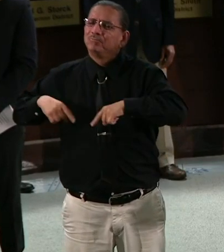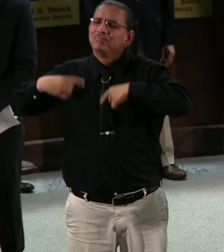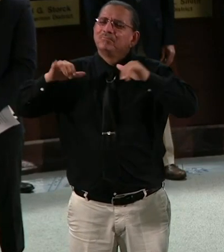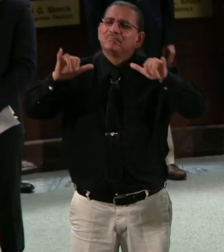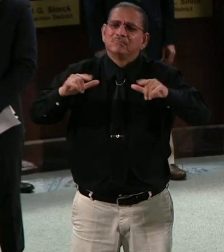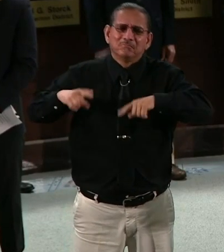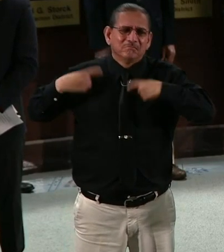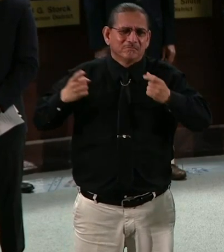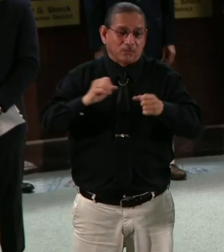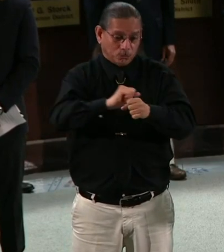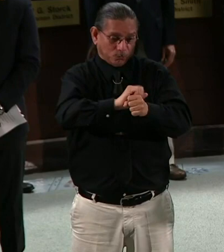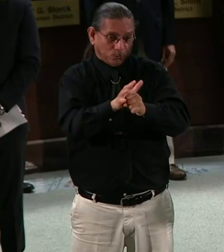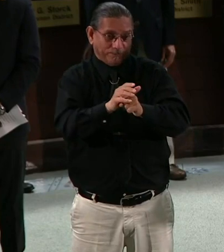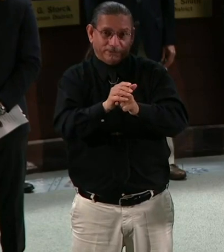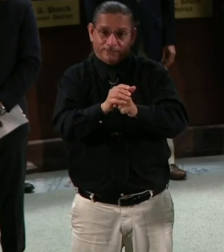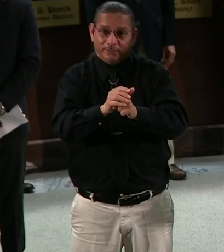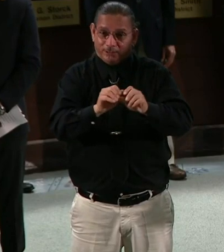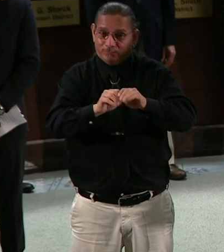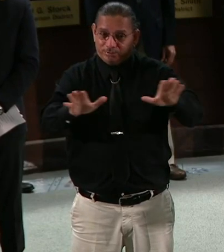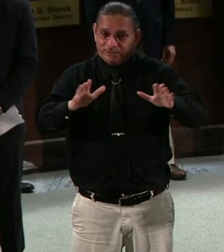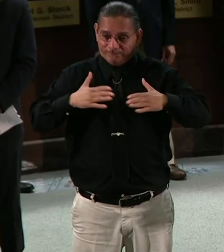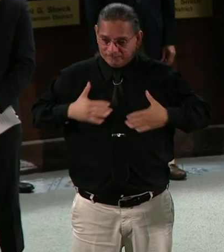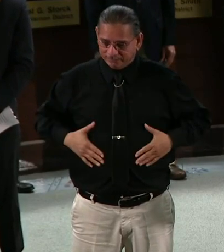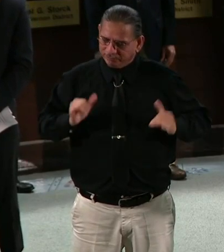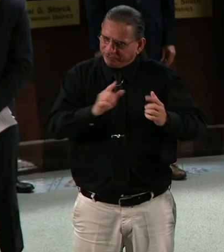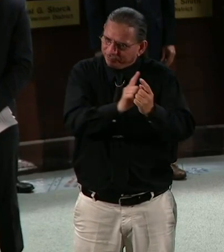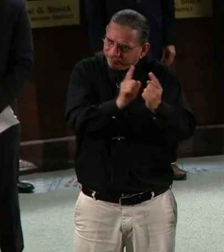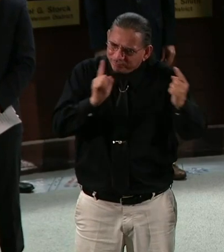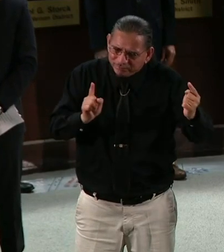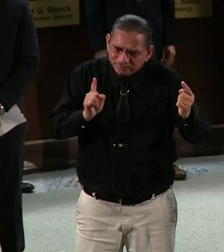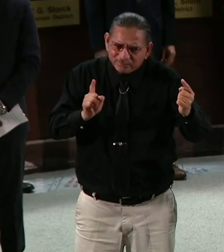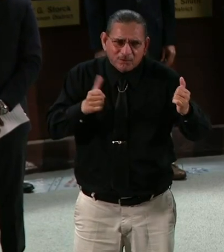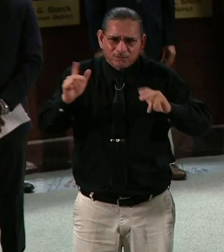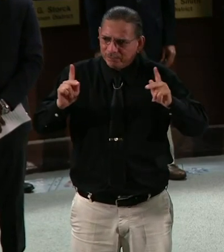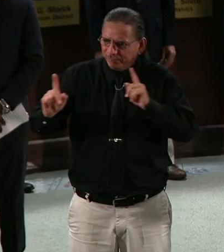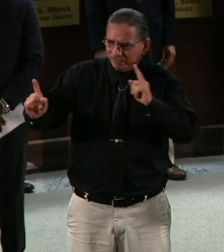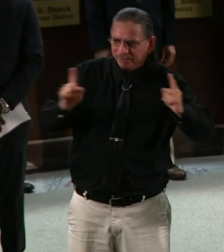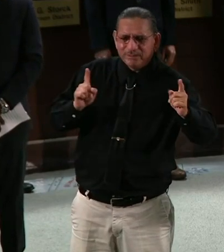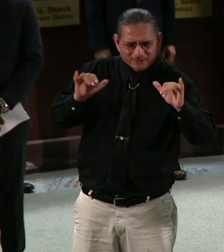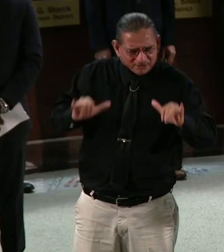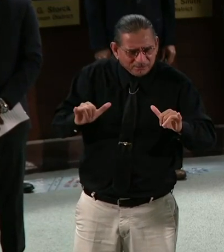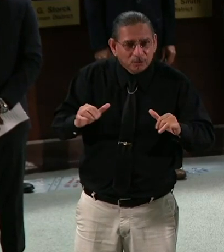SENSE THAT YOU HAVE USED TO WRAP THIS PANDEMIC. STAY